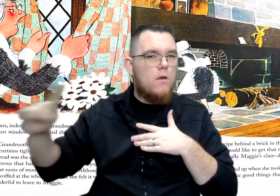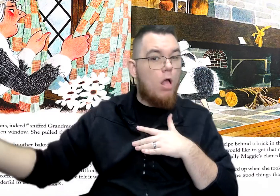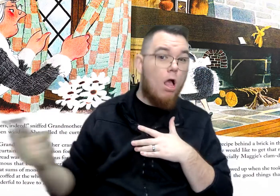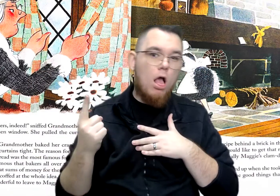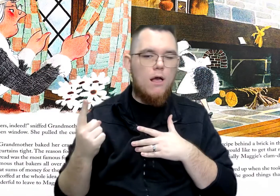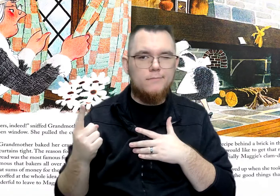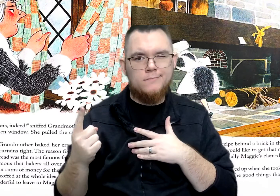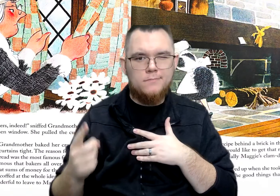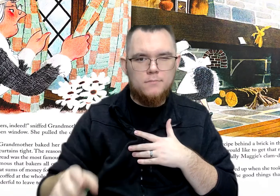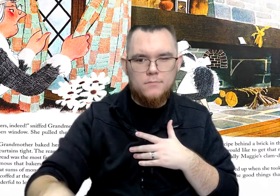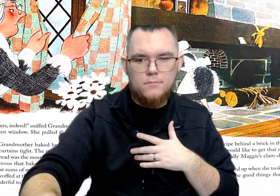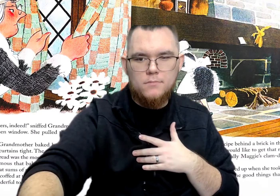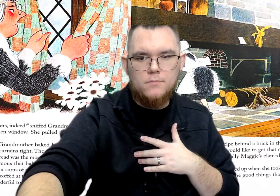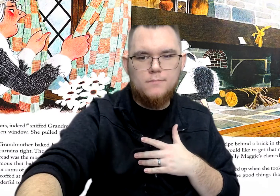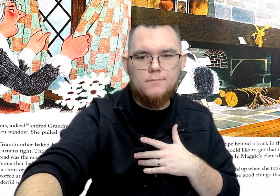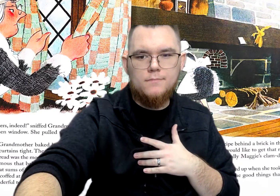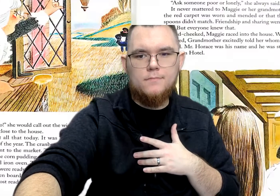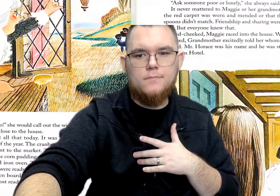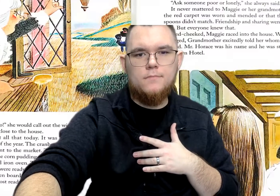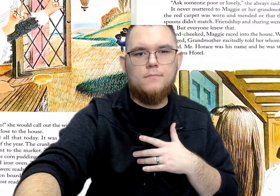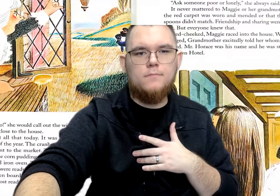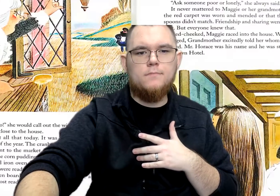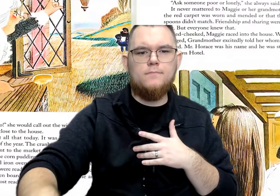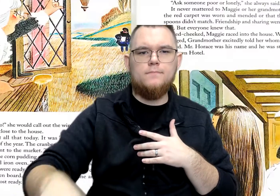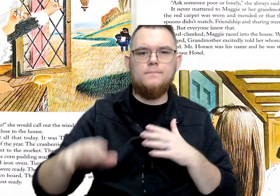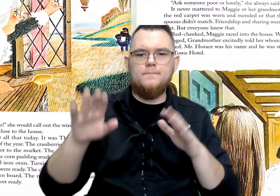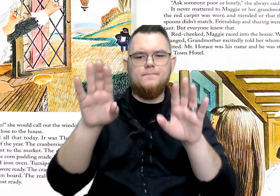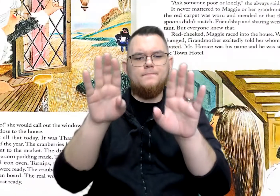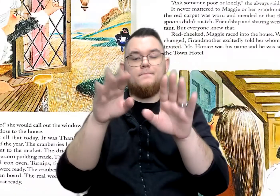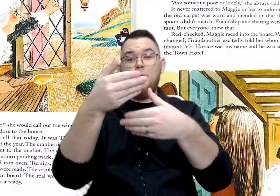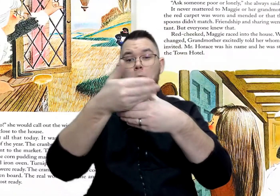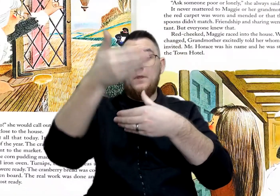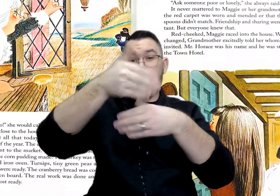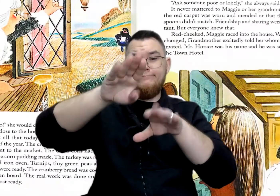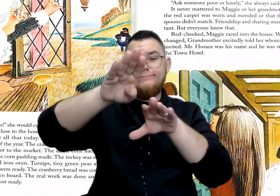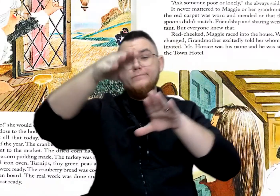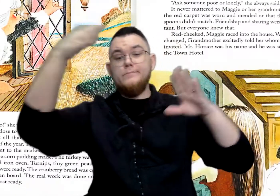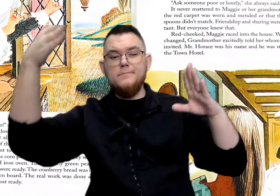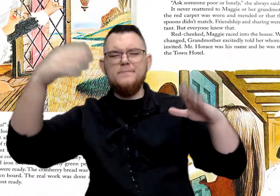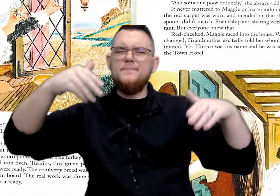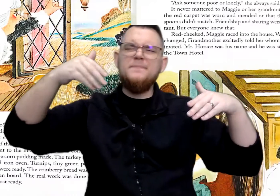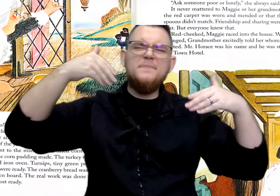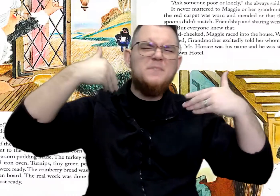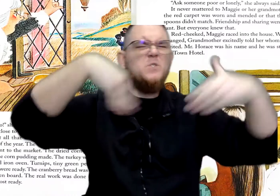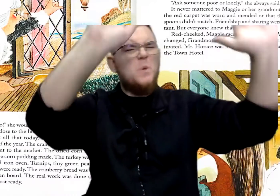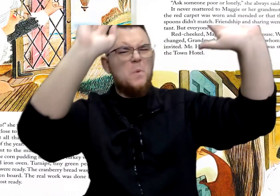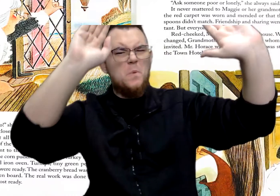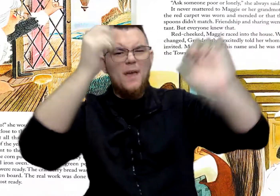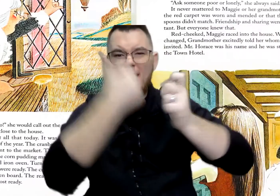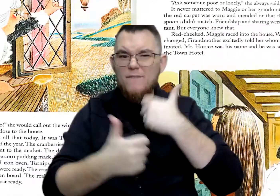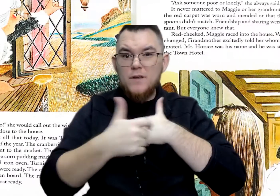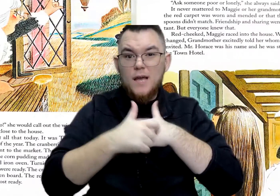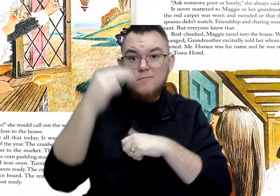Shoo!” she would call out the window every time he came too close to the house.